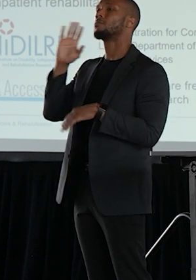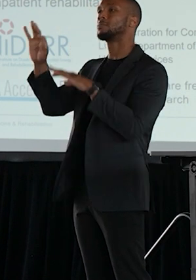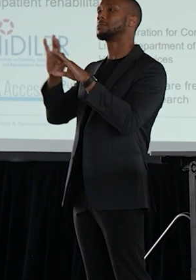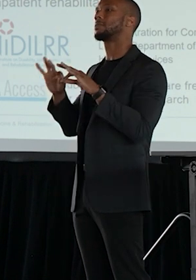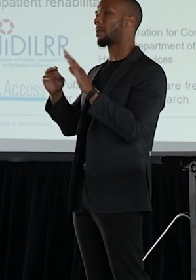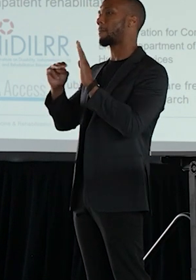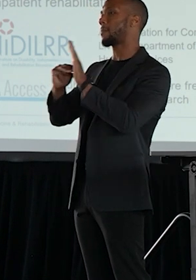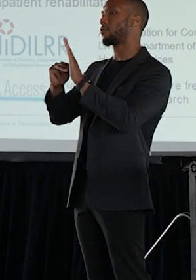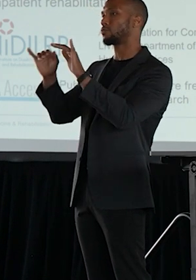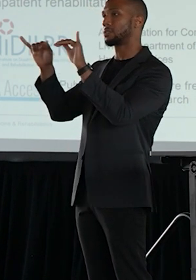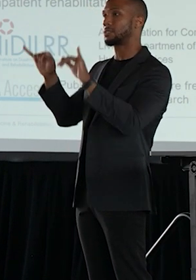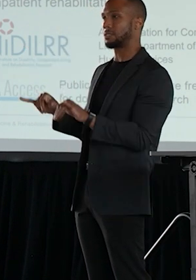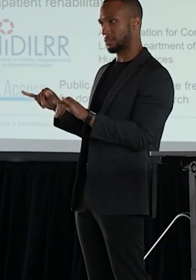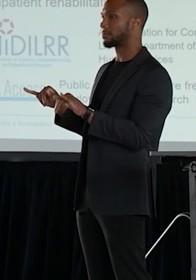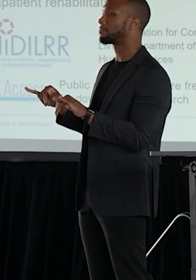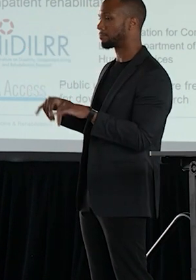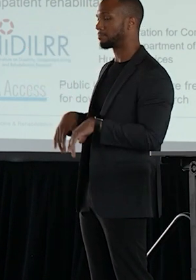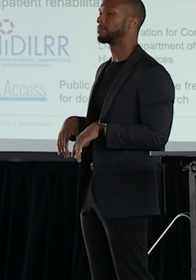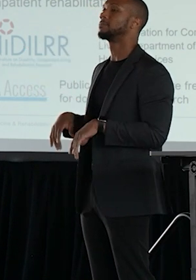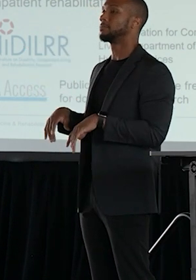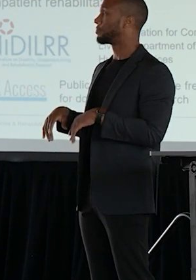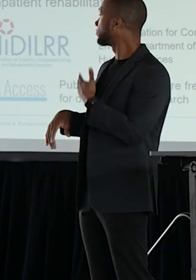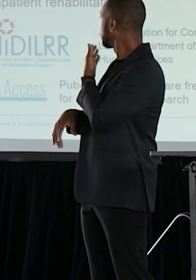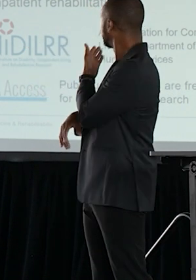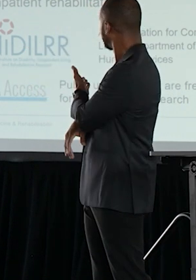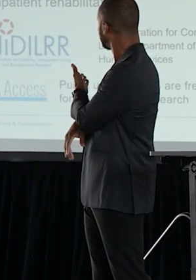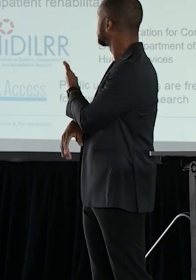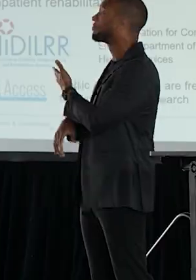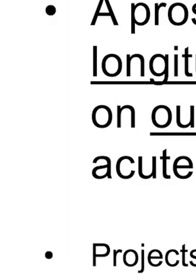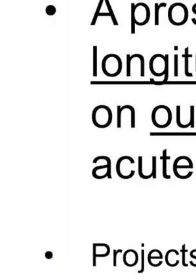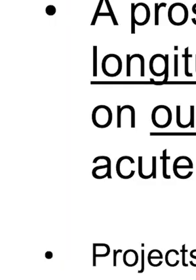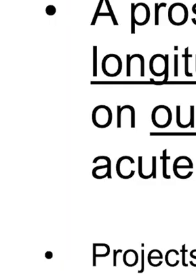model system databases. These are, you know, these are three